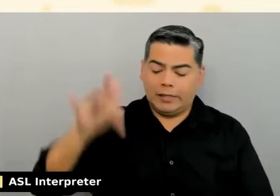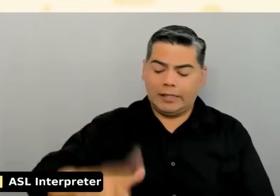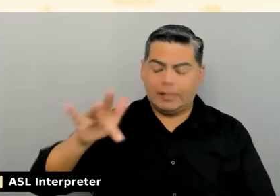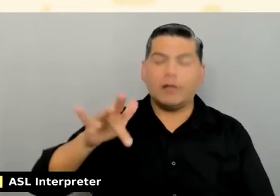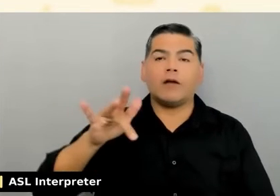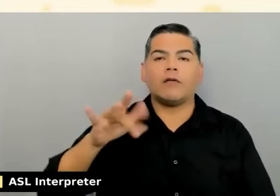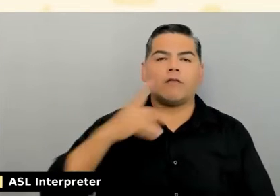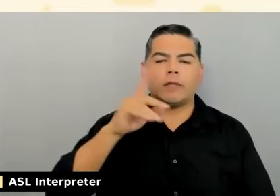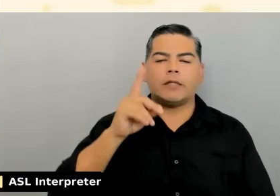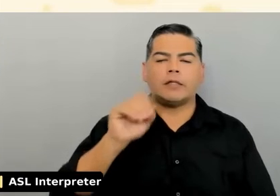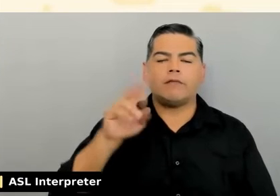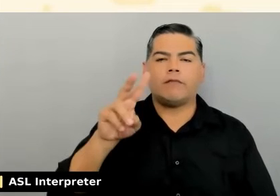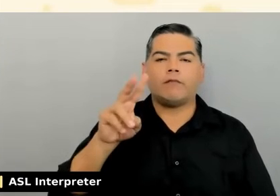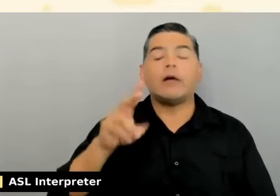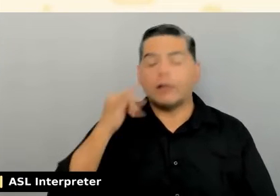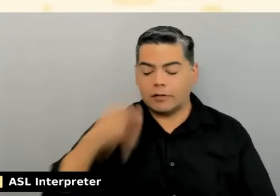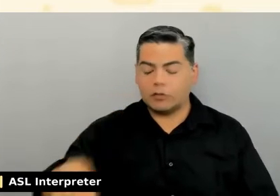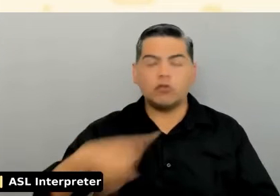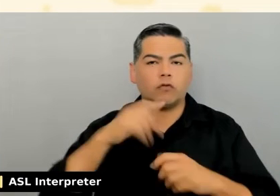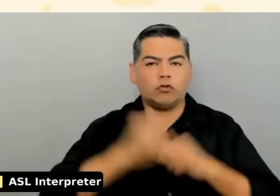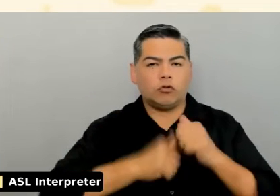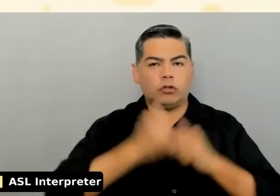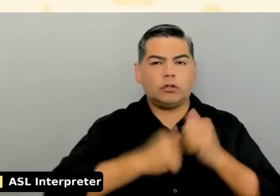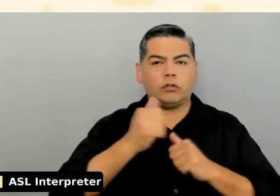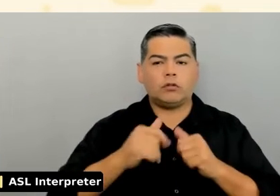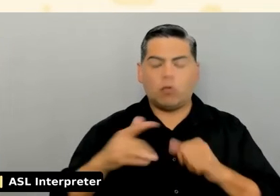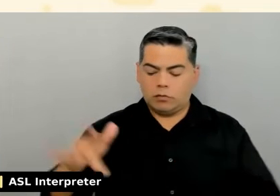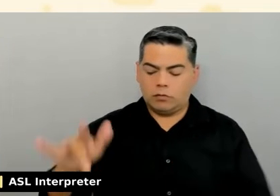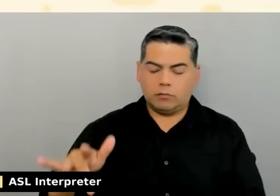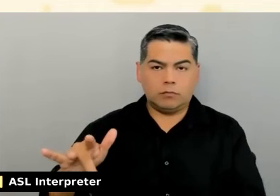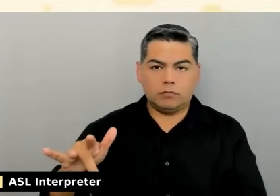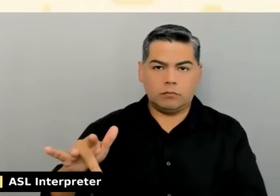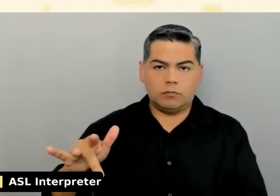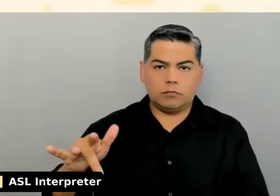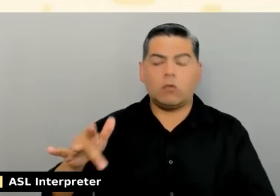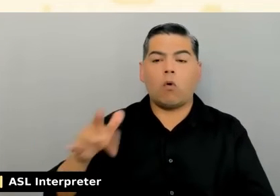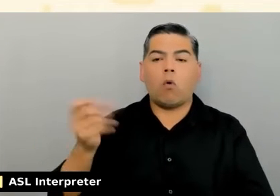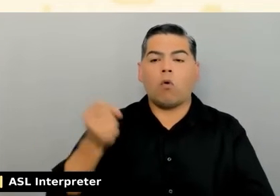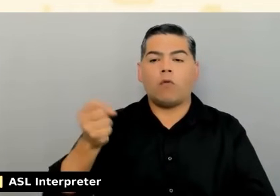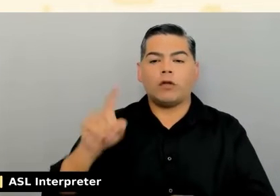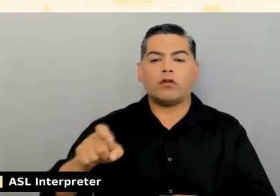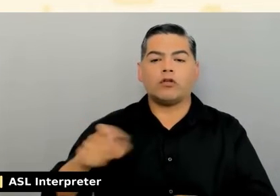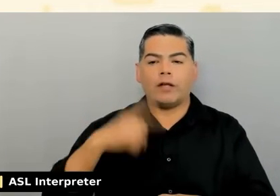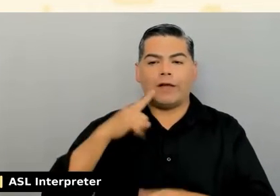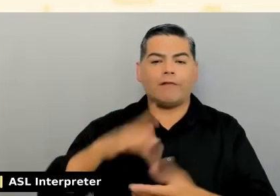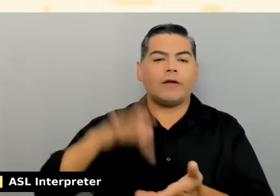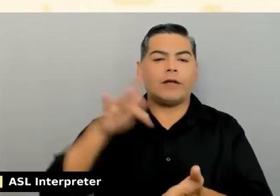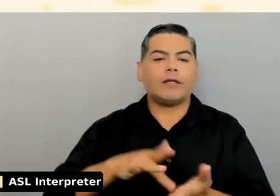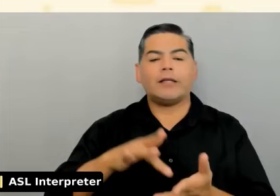which is used for structuring or coding a button, then it should also have a key press handler as well as a key down.